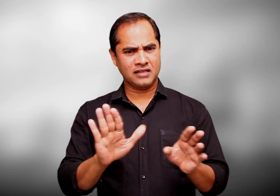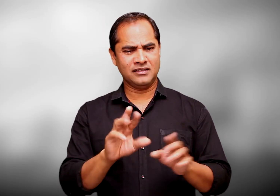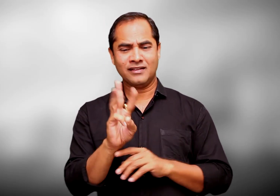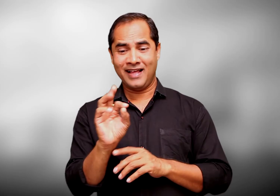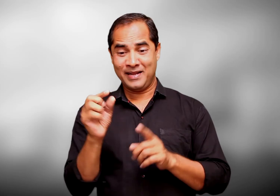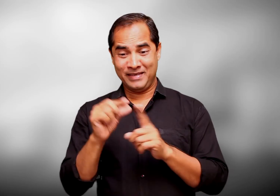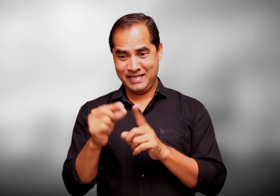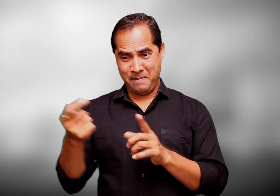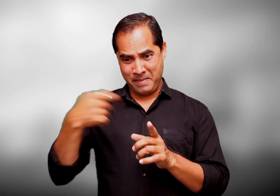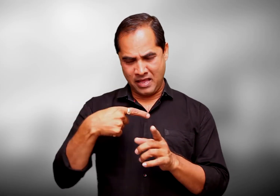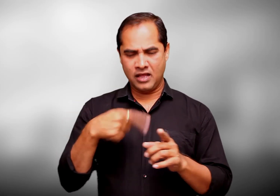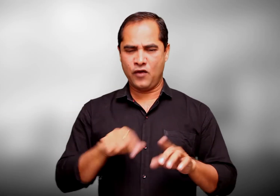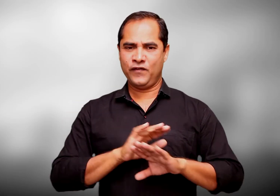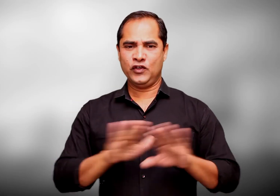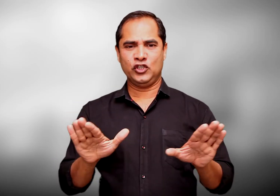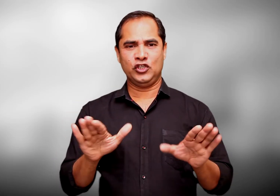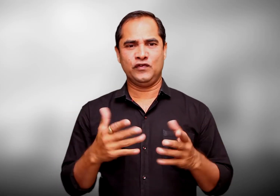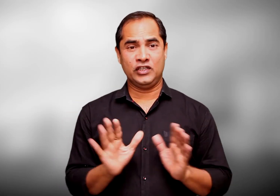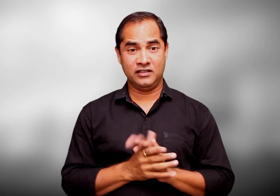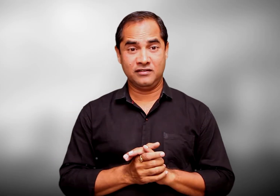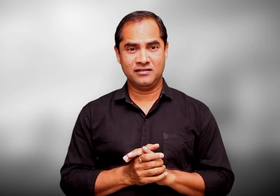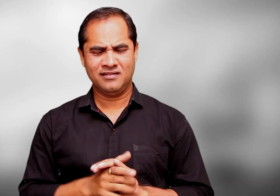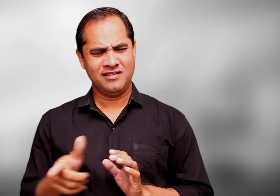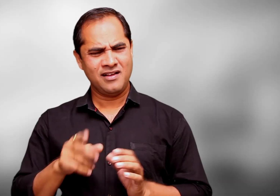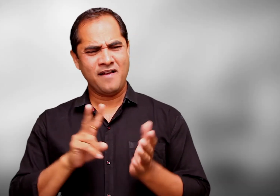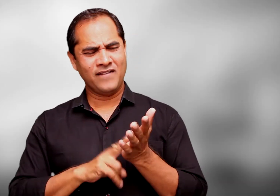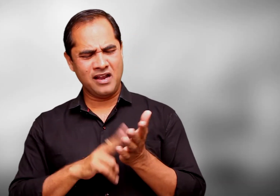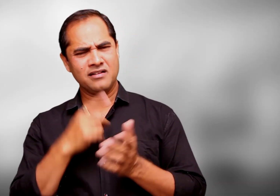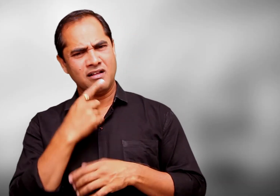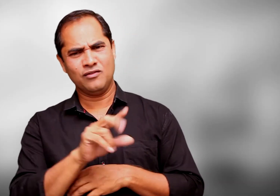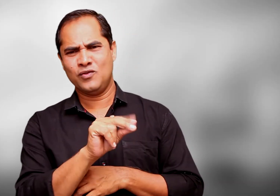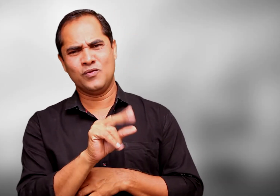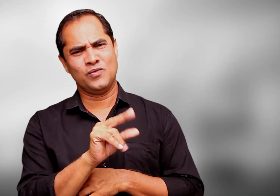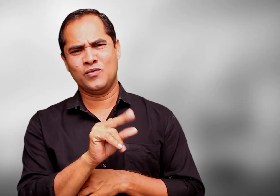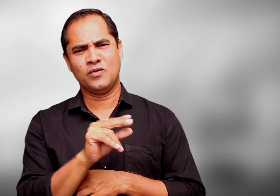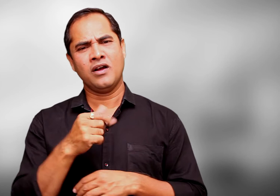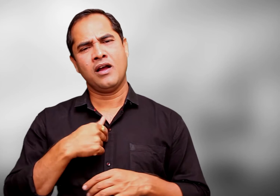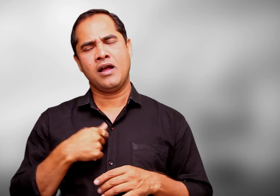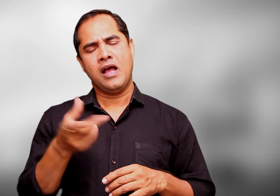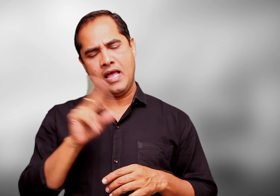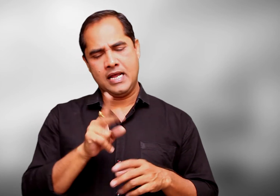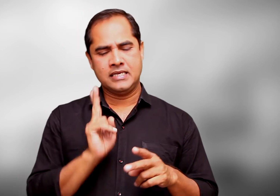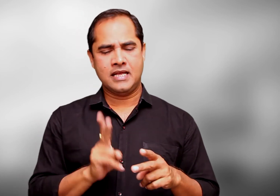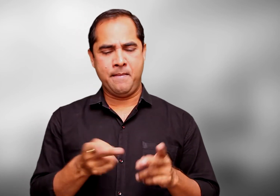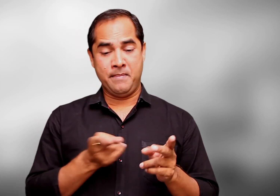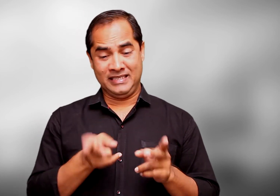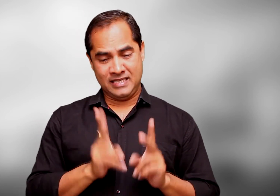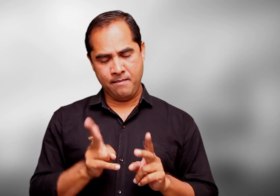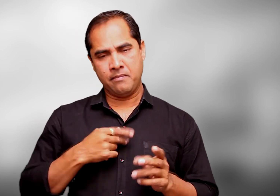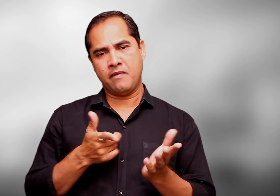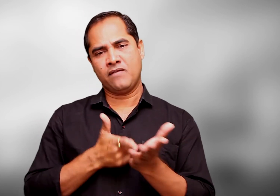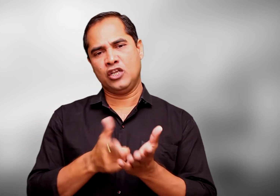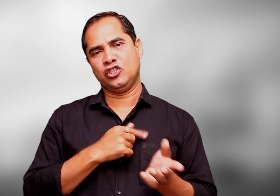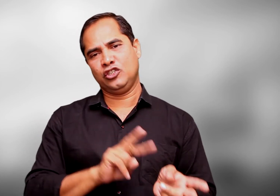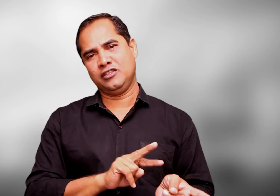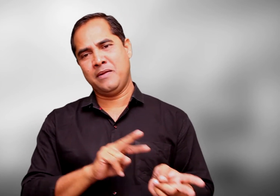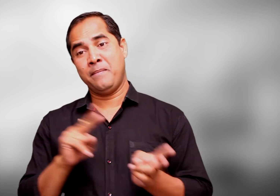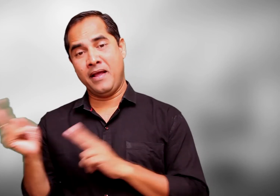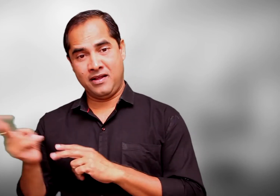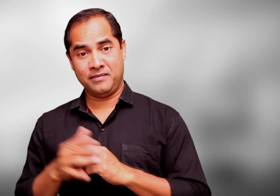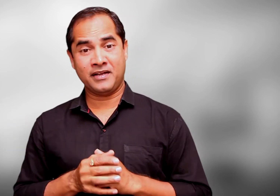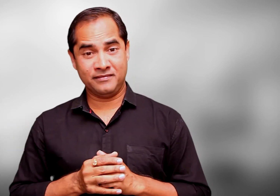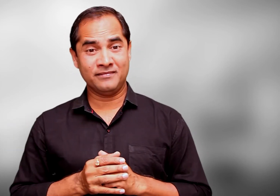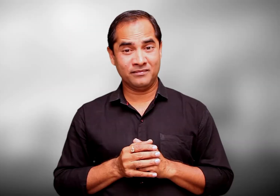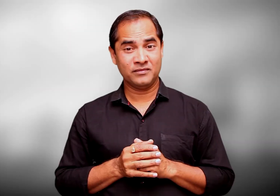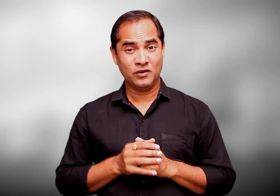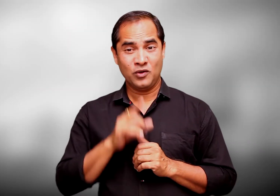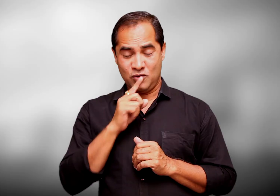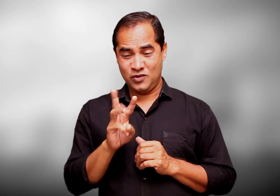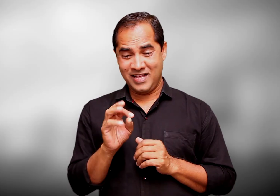your thirty paise takes you'. 'No' - Valli said, 'I'm going back on this bus, she took